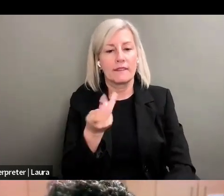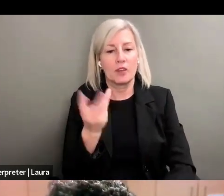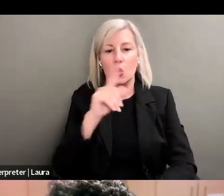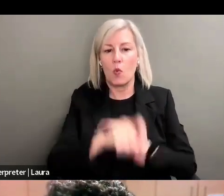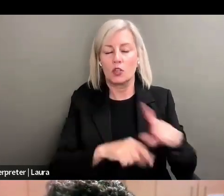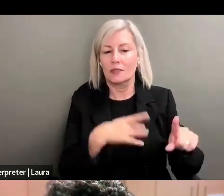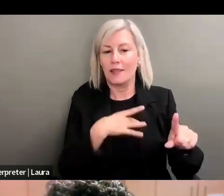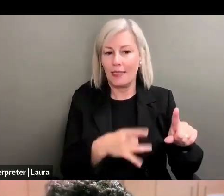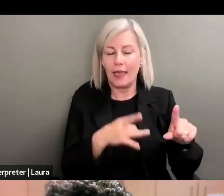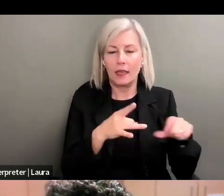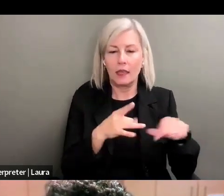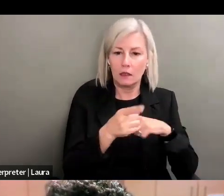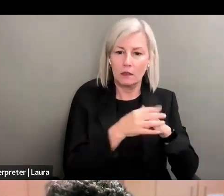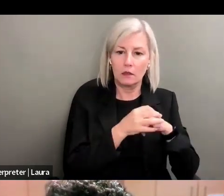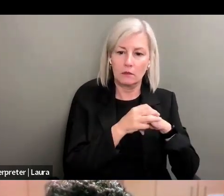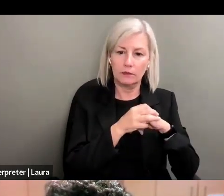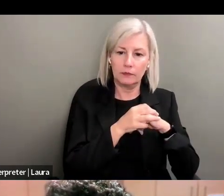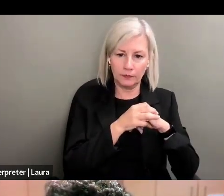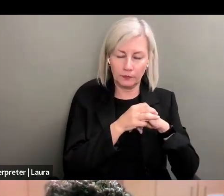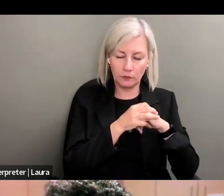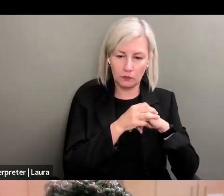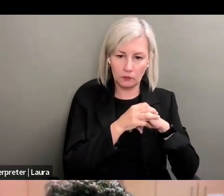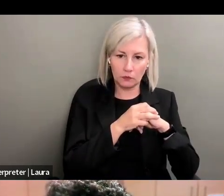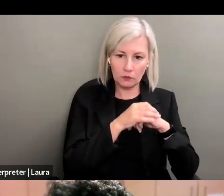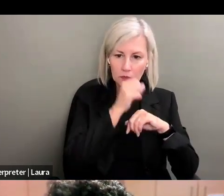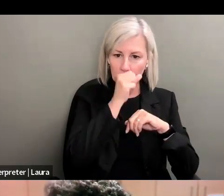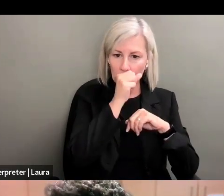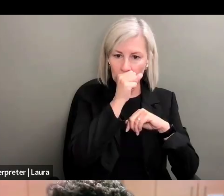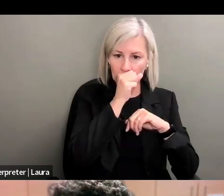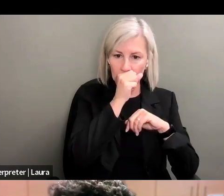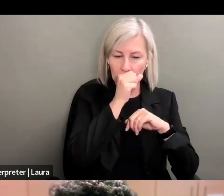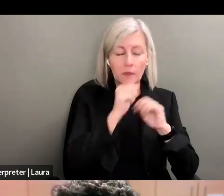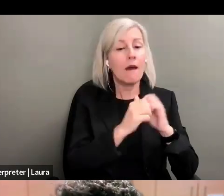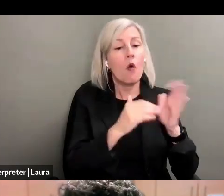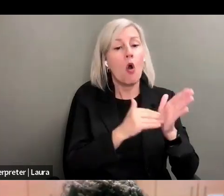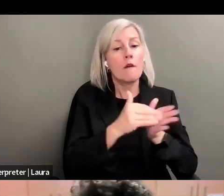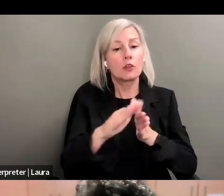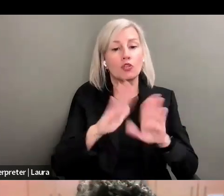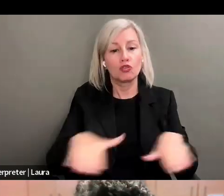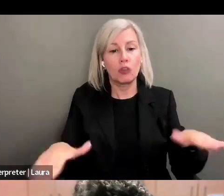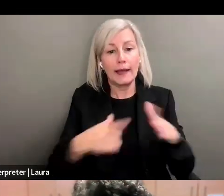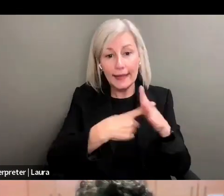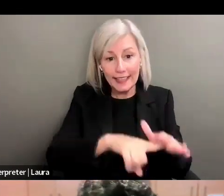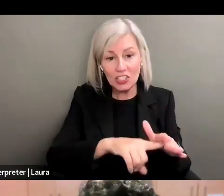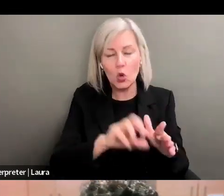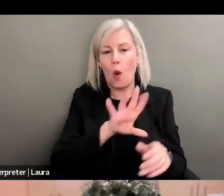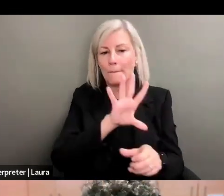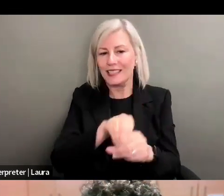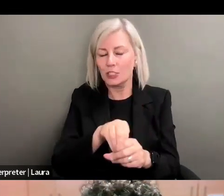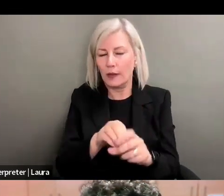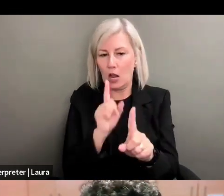like is how often does your child initiate or participate in conversation?